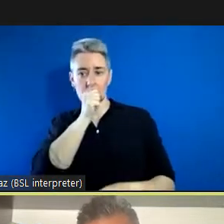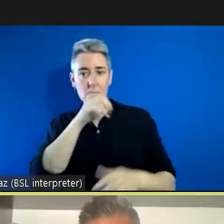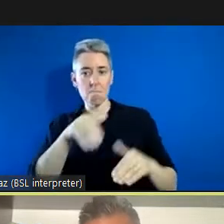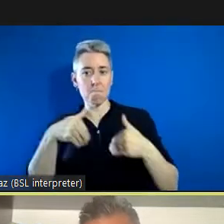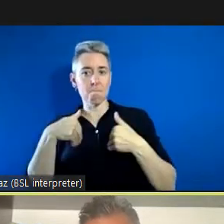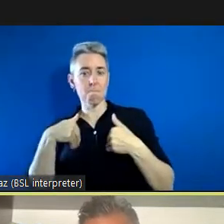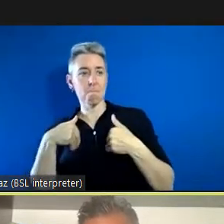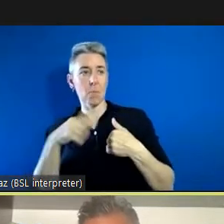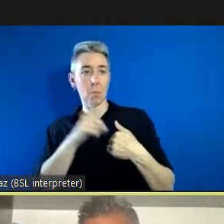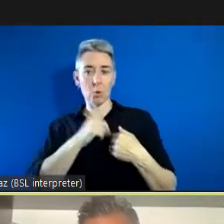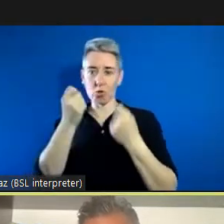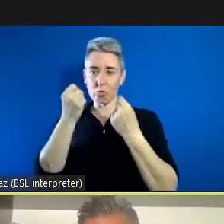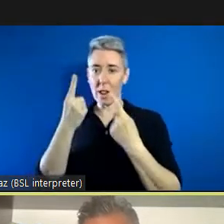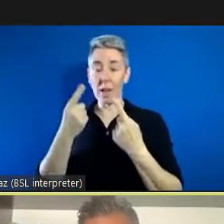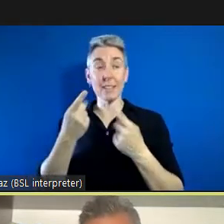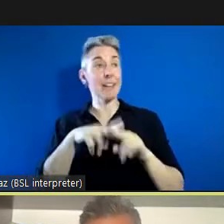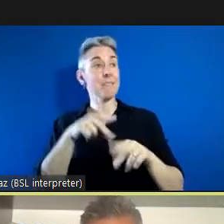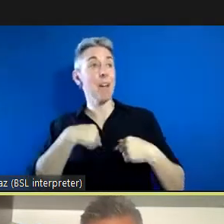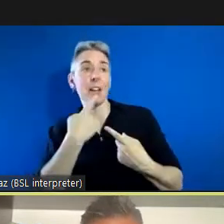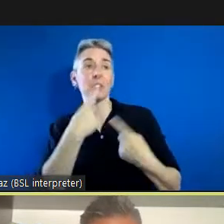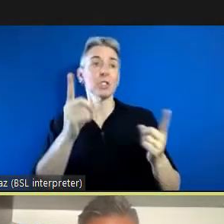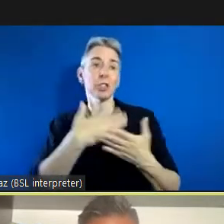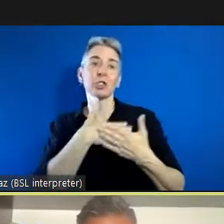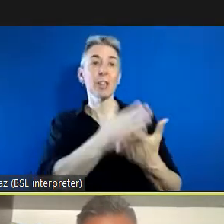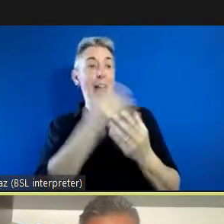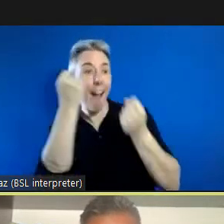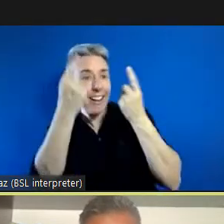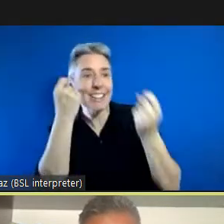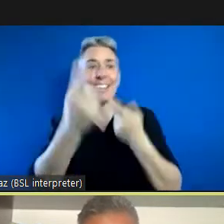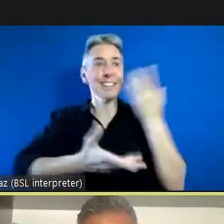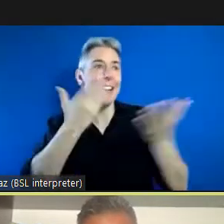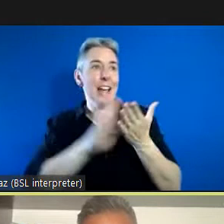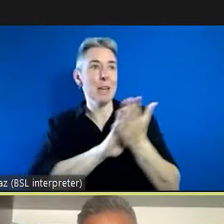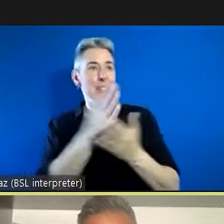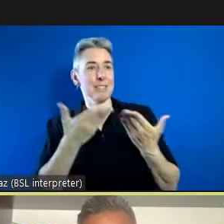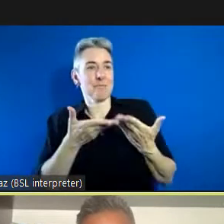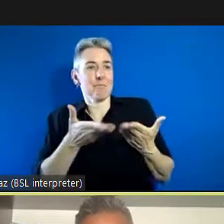to make yourself so vulnerable. But by doing so, you may not be allowing the organisation